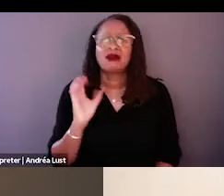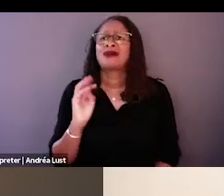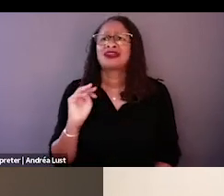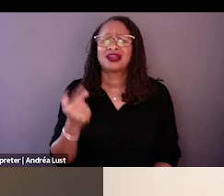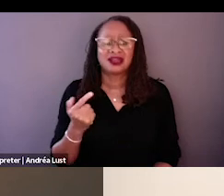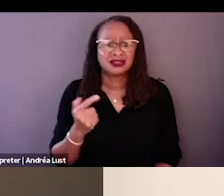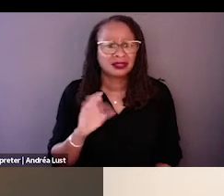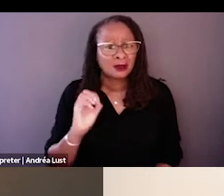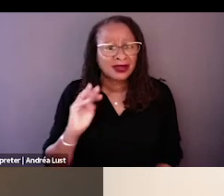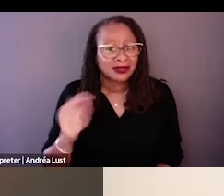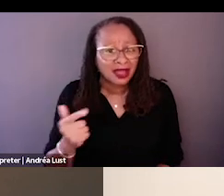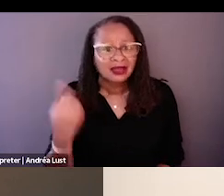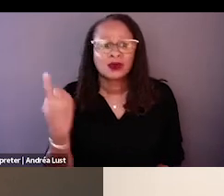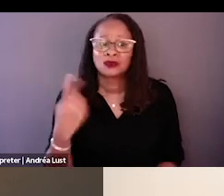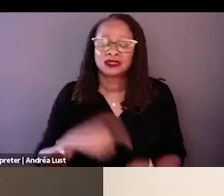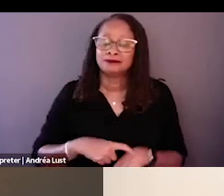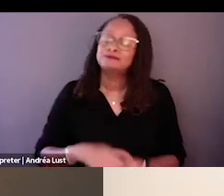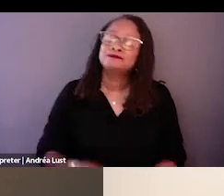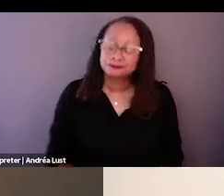Interview that you hear in the movie.